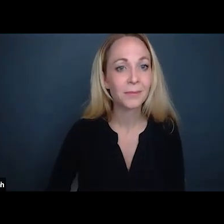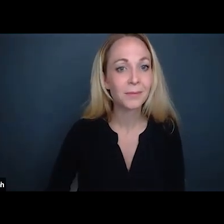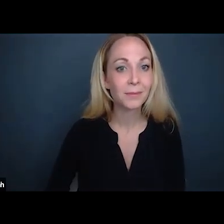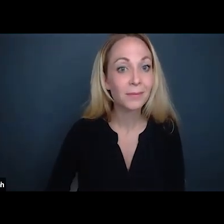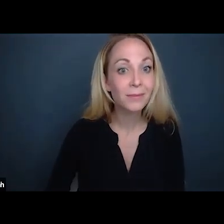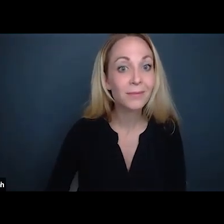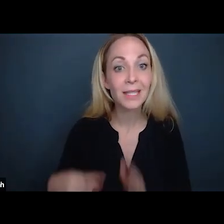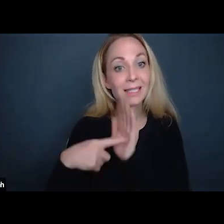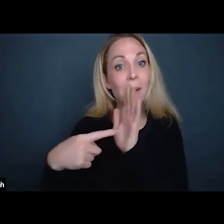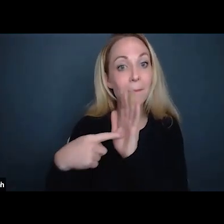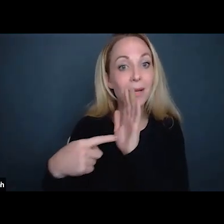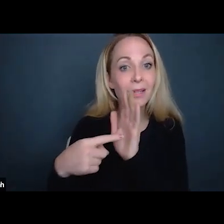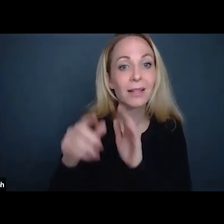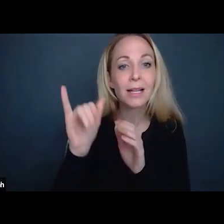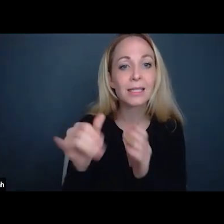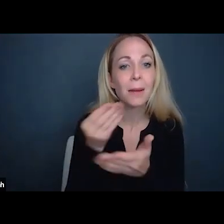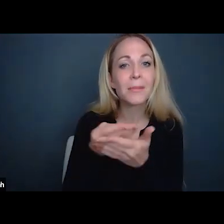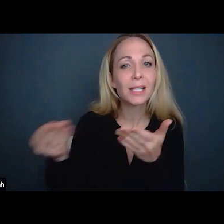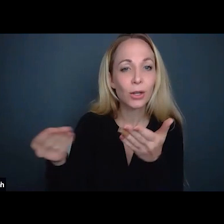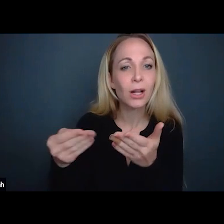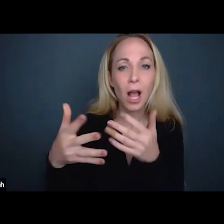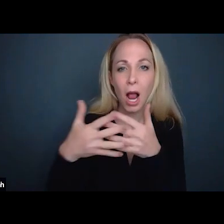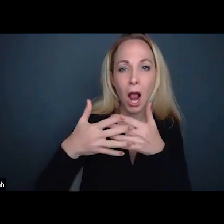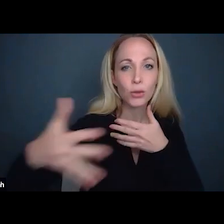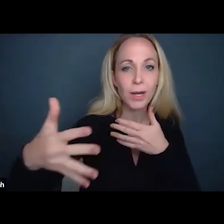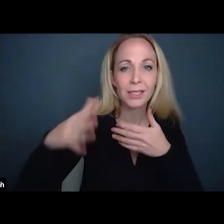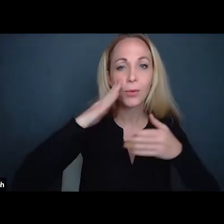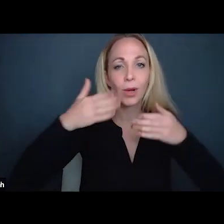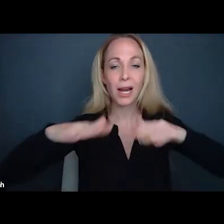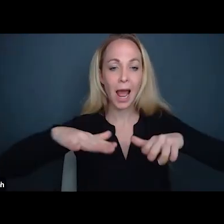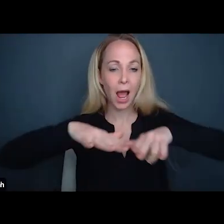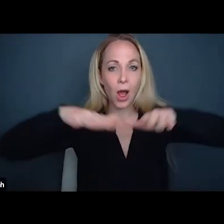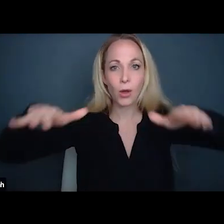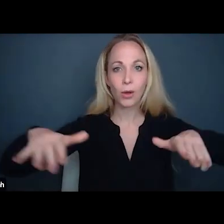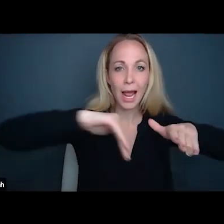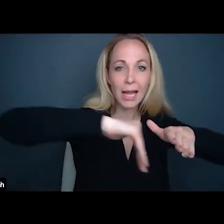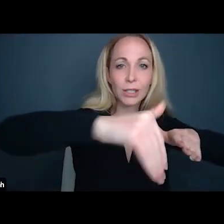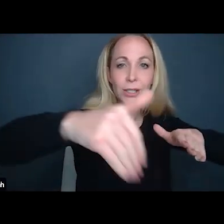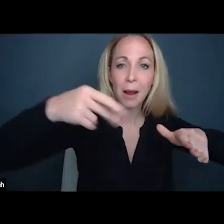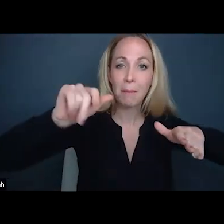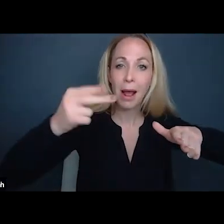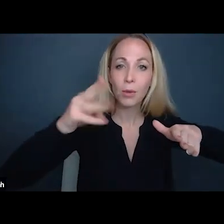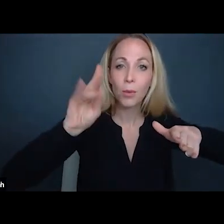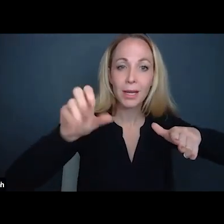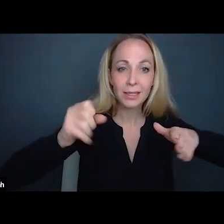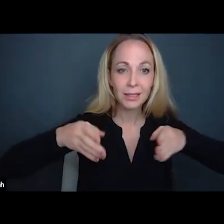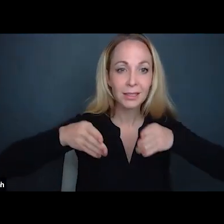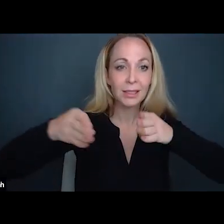An example is the material contrast along the edges of pathways at Smith Plaza at the University of New Mexico.